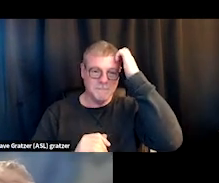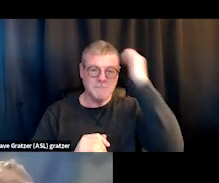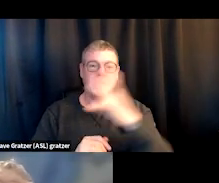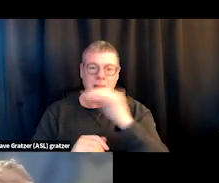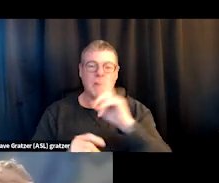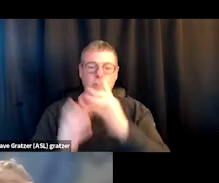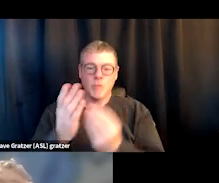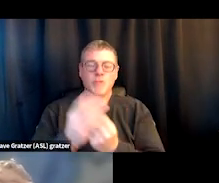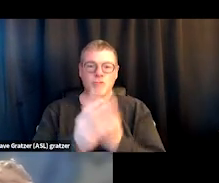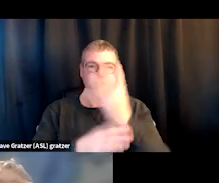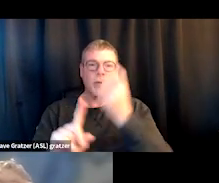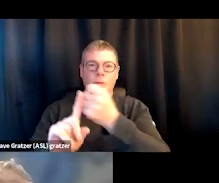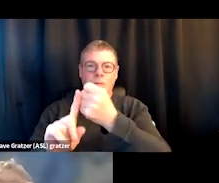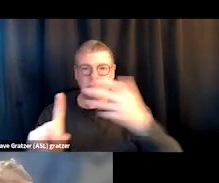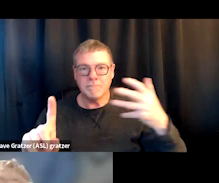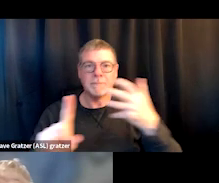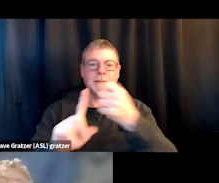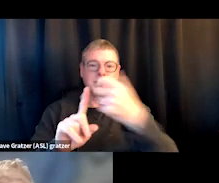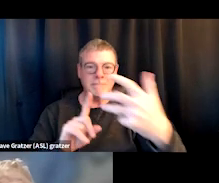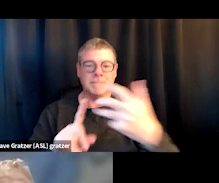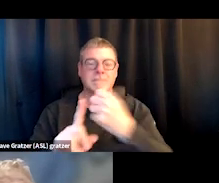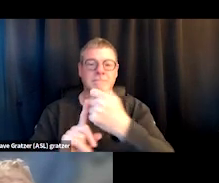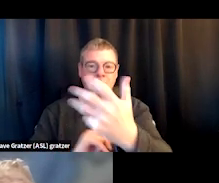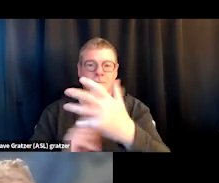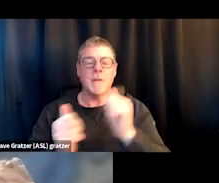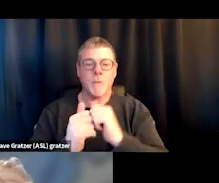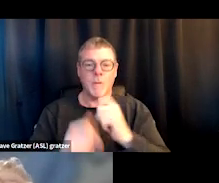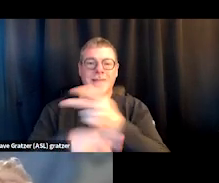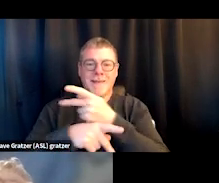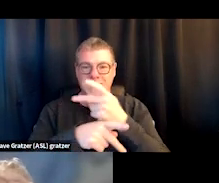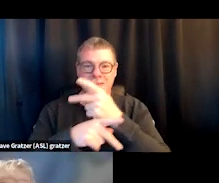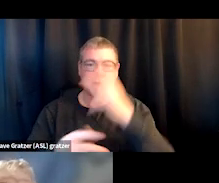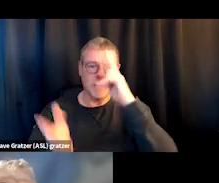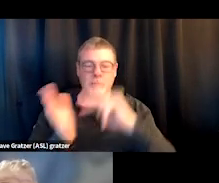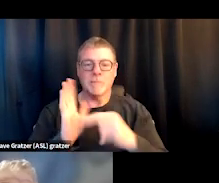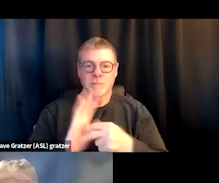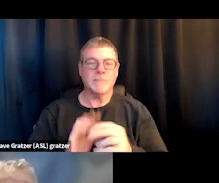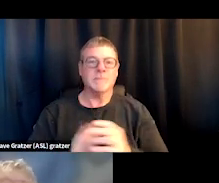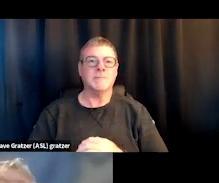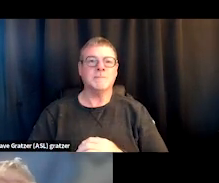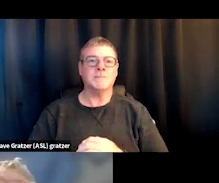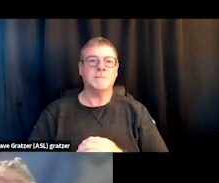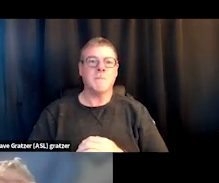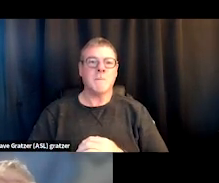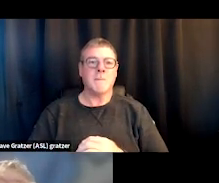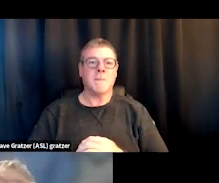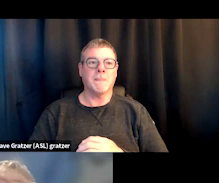and expand very intentionally with care and purpose. So in this slide here,